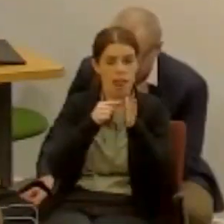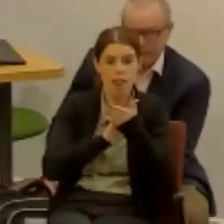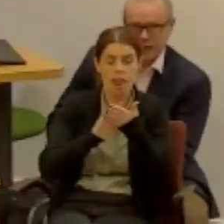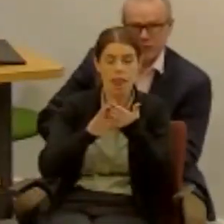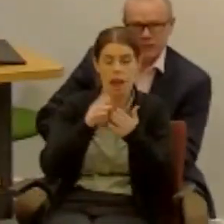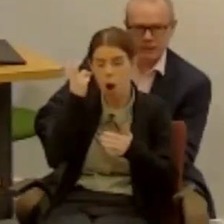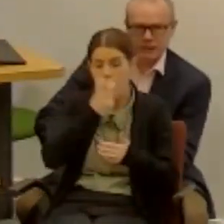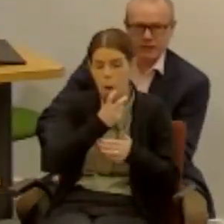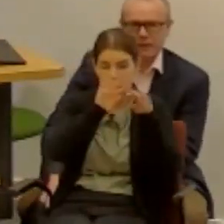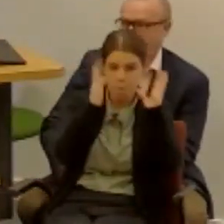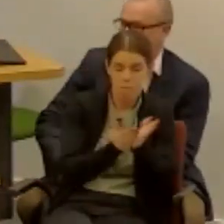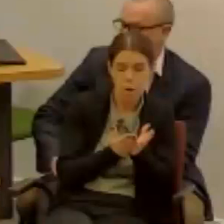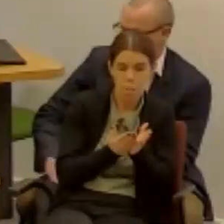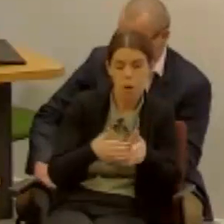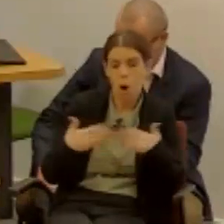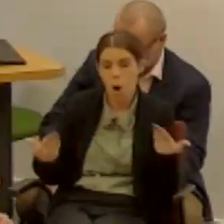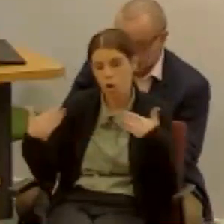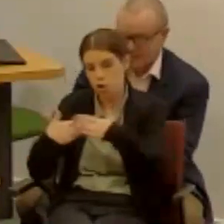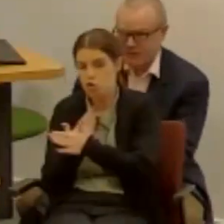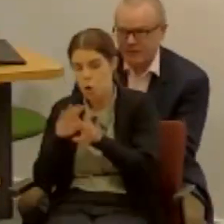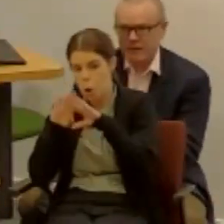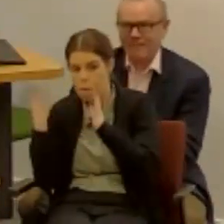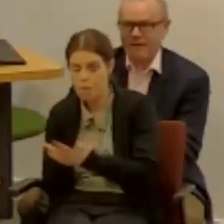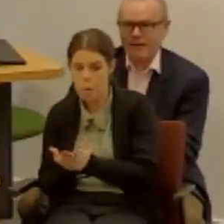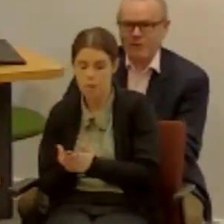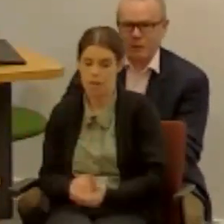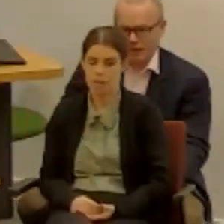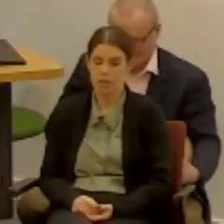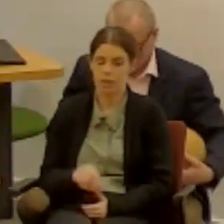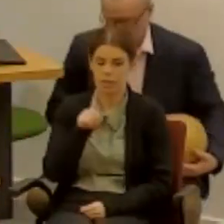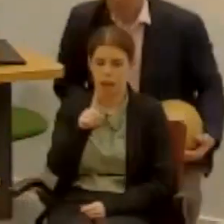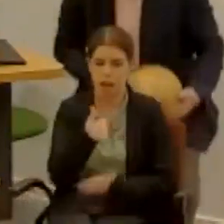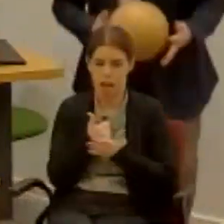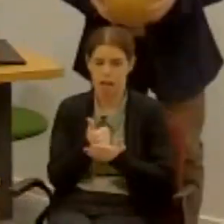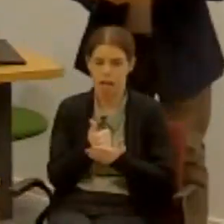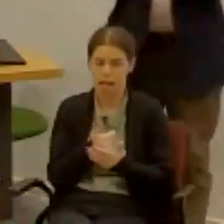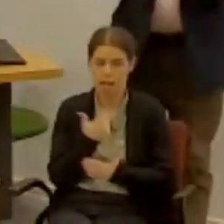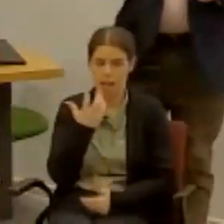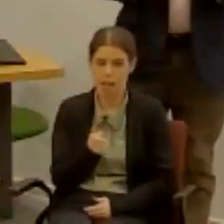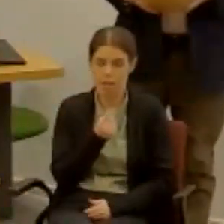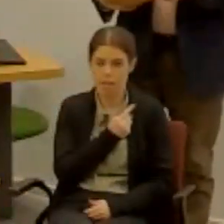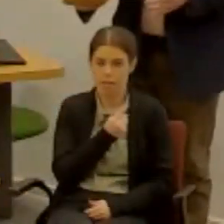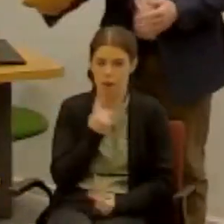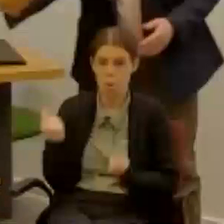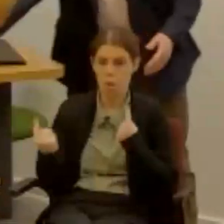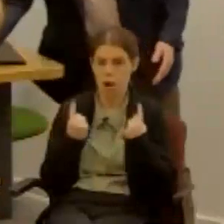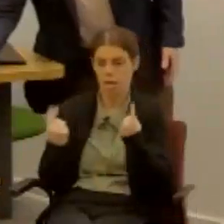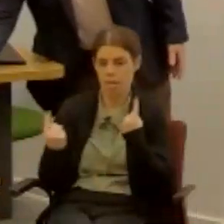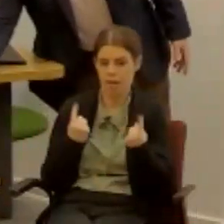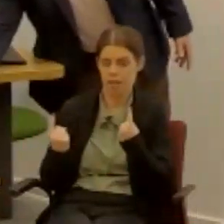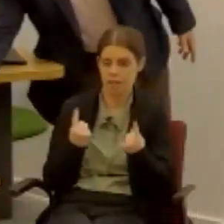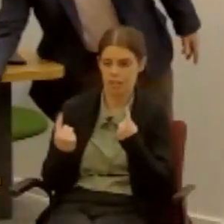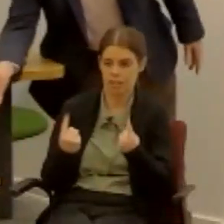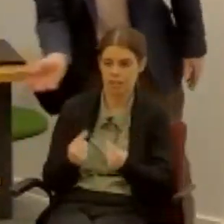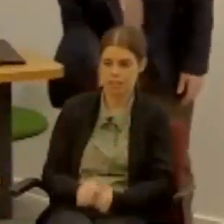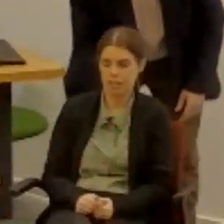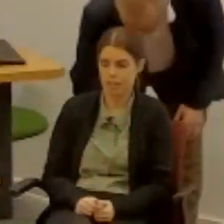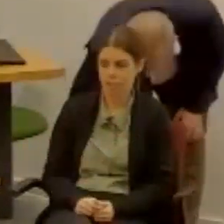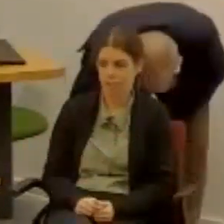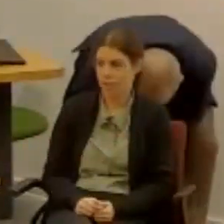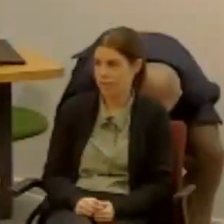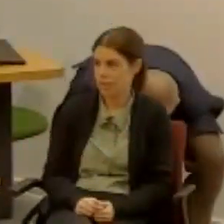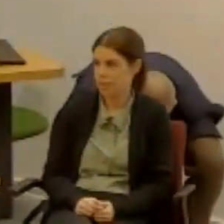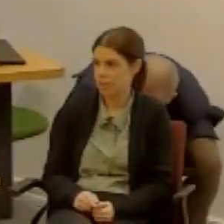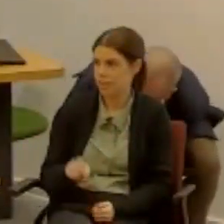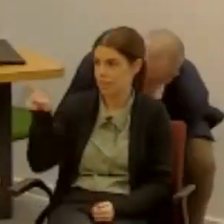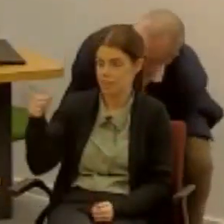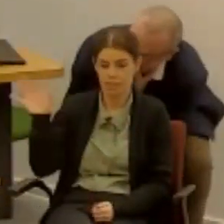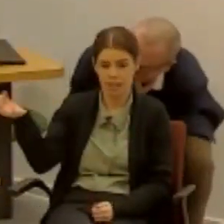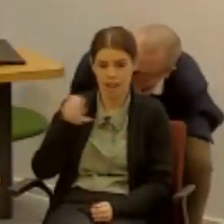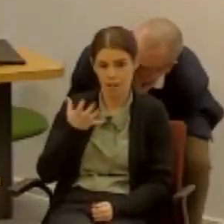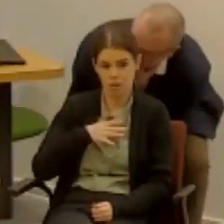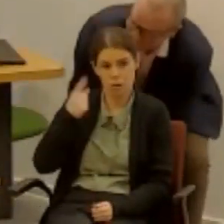And if it helps the I didn't clear this with health and safety, but a Bought a ball each